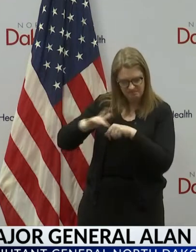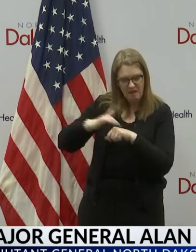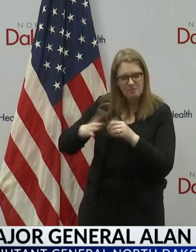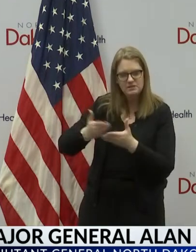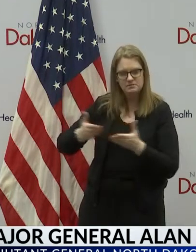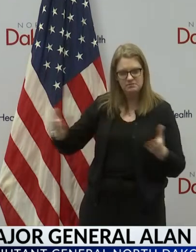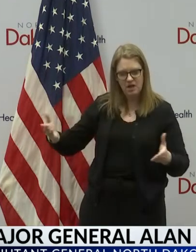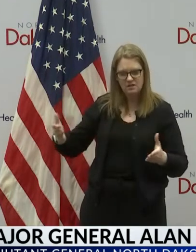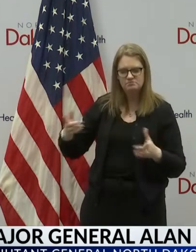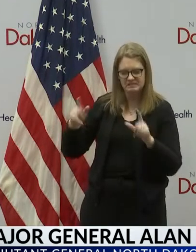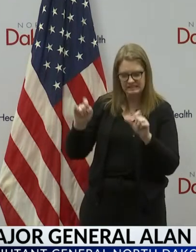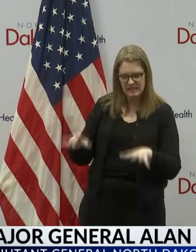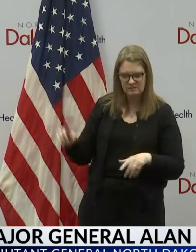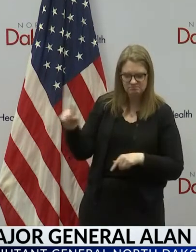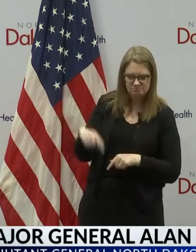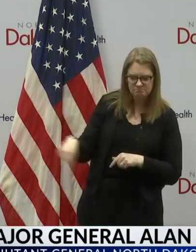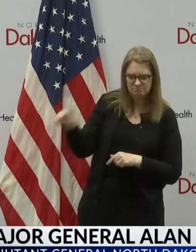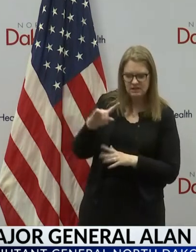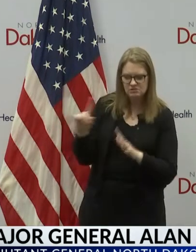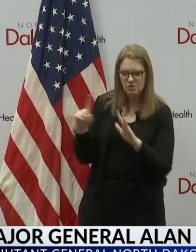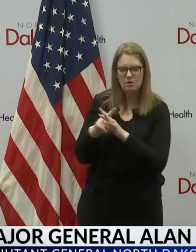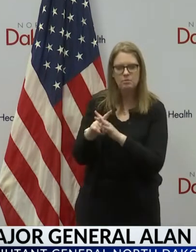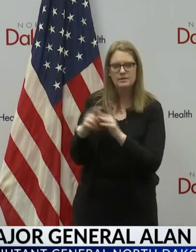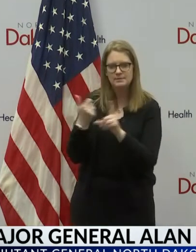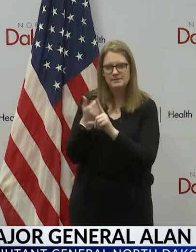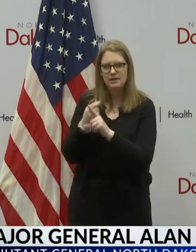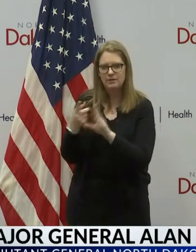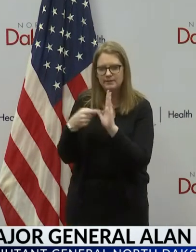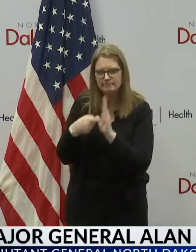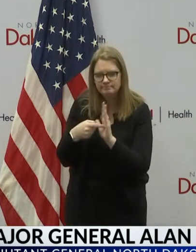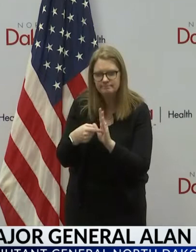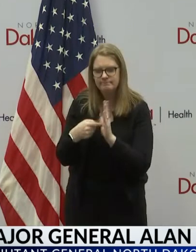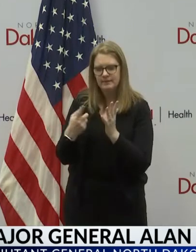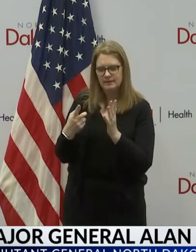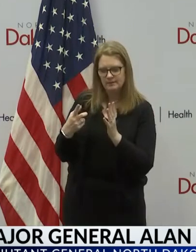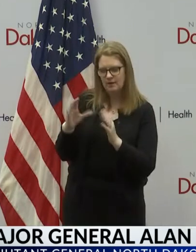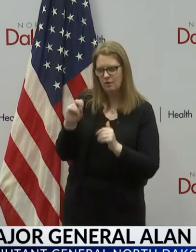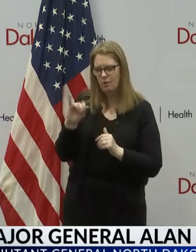THEY HAVE ADEQUATE SUPPLY, TO TEST INDIVIDUALS THAT ARE SHOWING SYMPTOMS OF COVID-19.